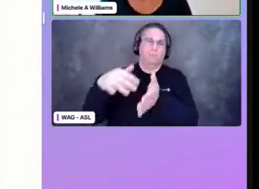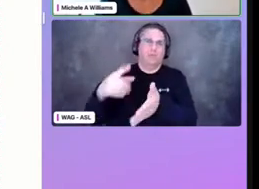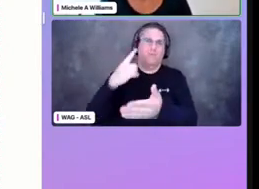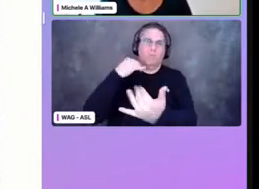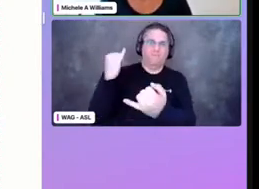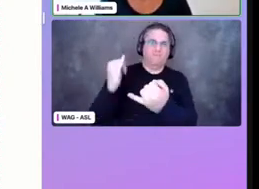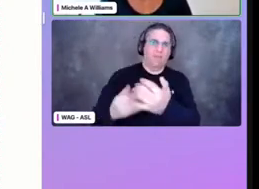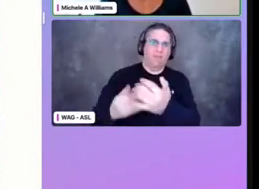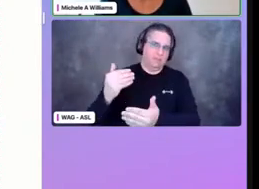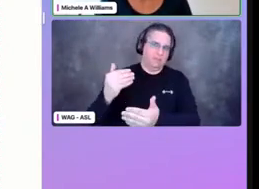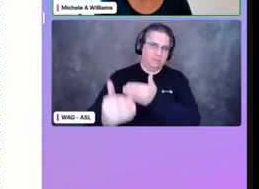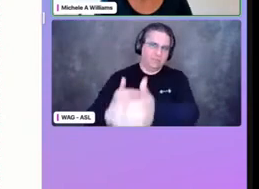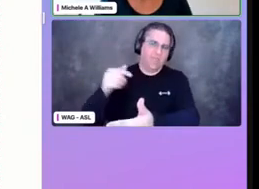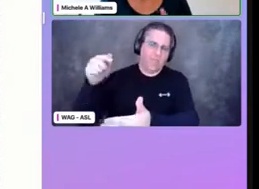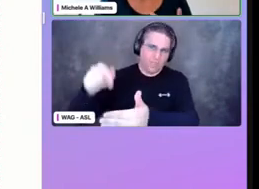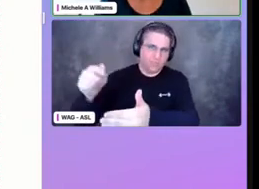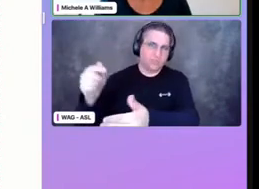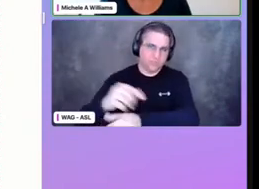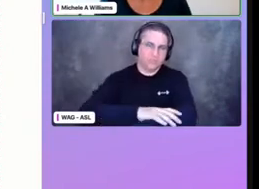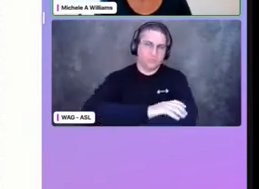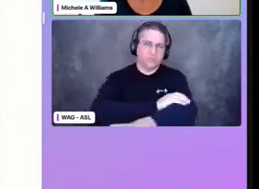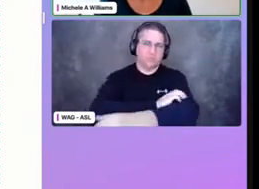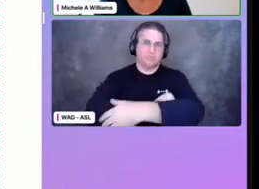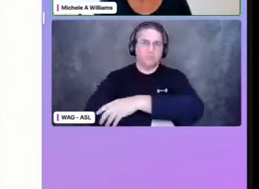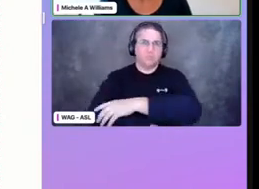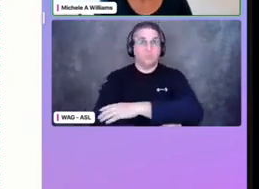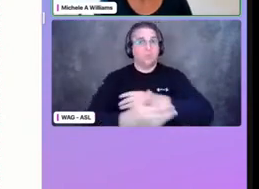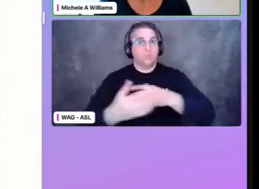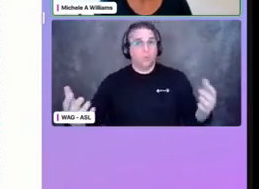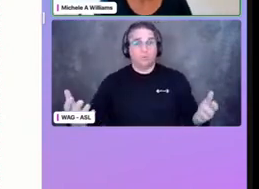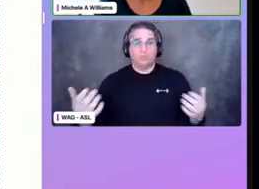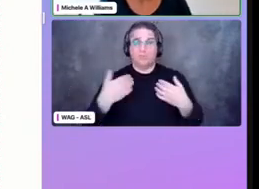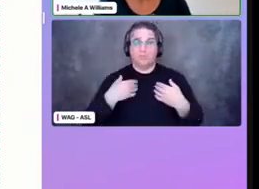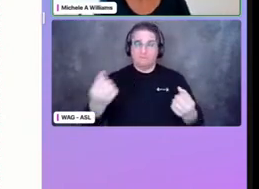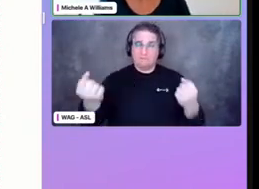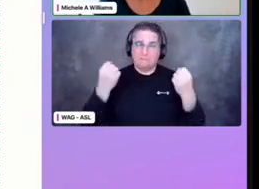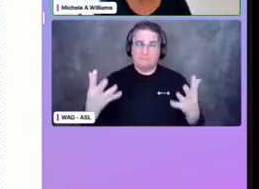walkthroughs, storyboarding, all the way up to as what we know usability studies at that